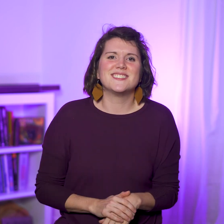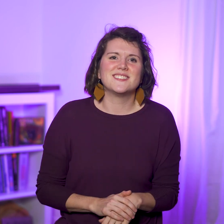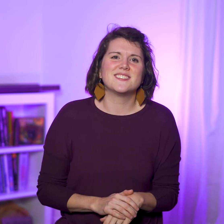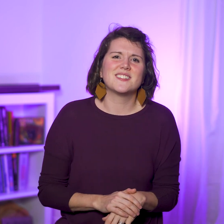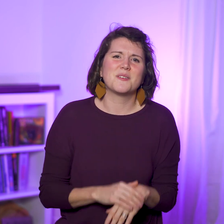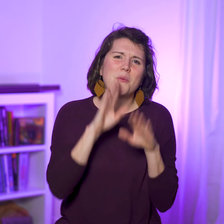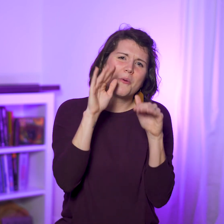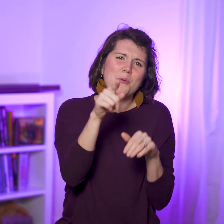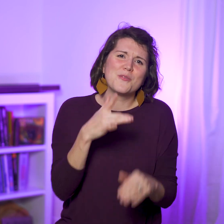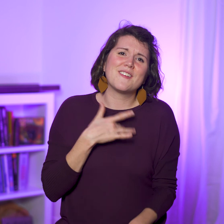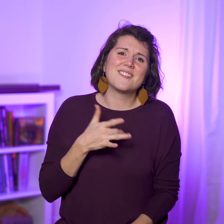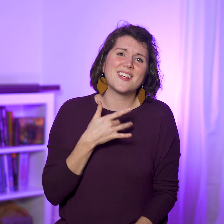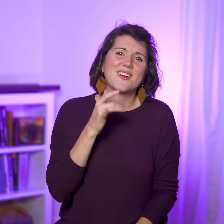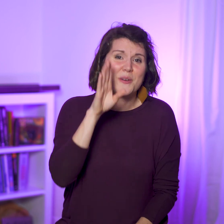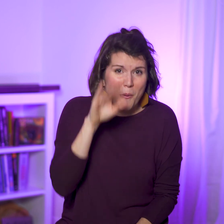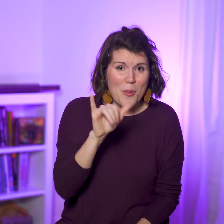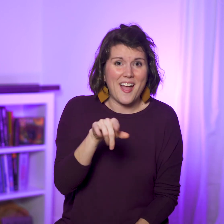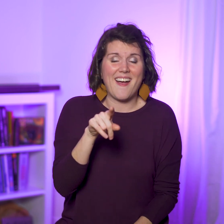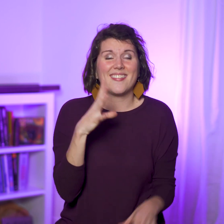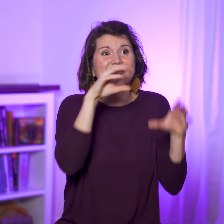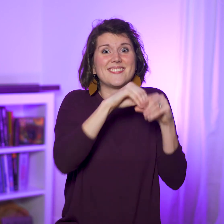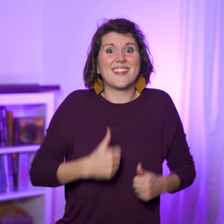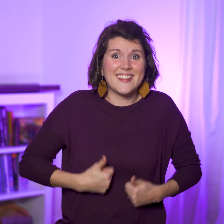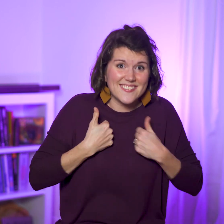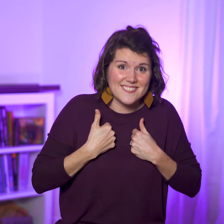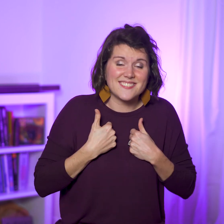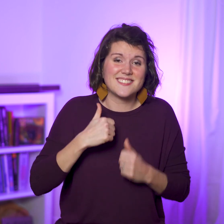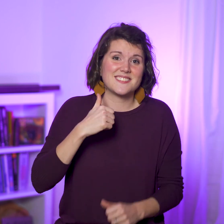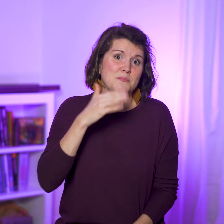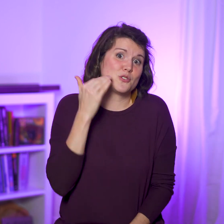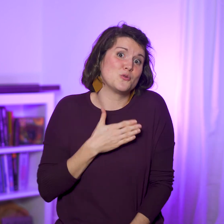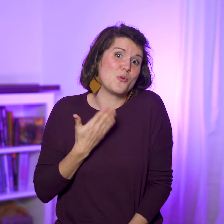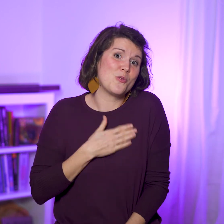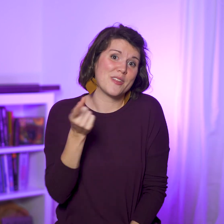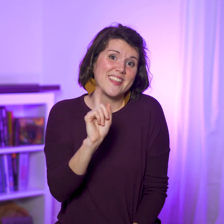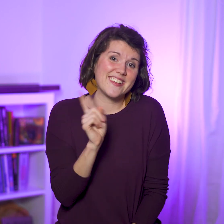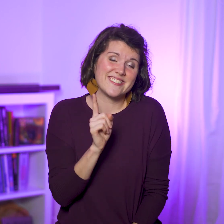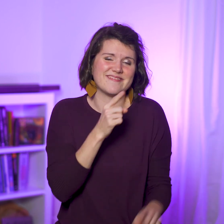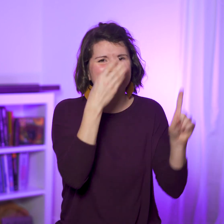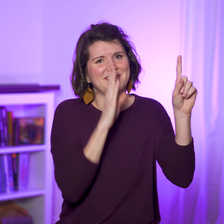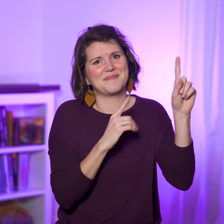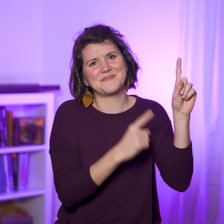May you feel it and know it and live it— He is where the joy is!